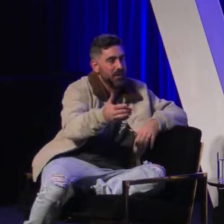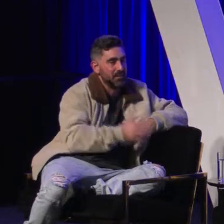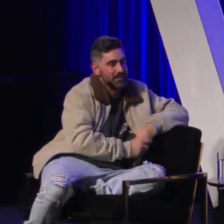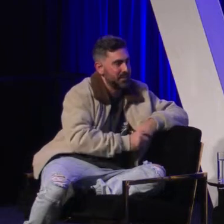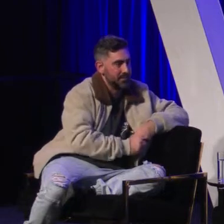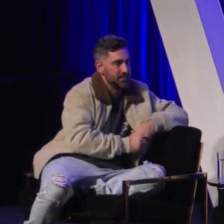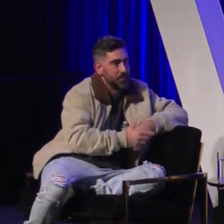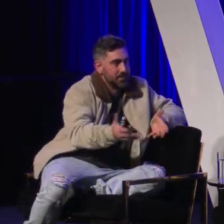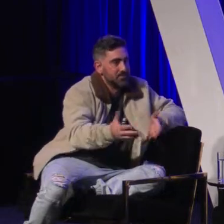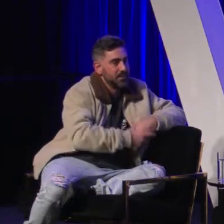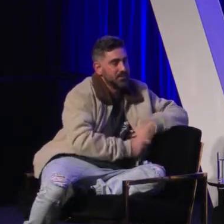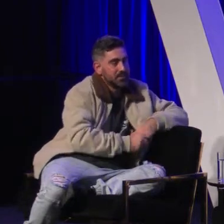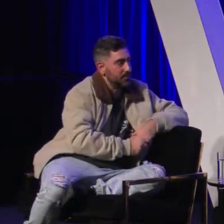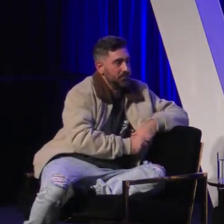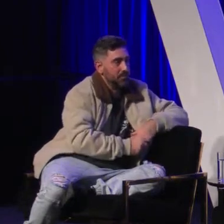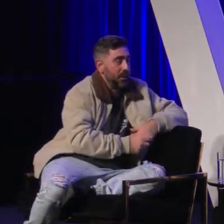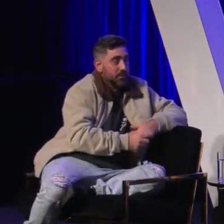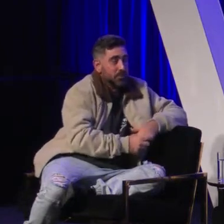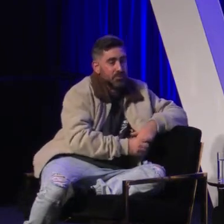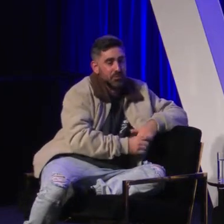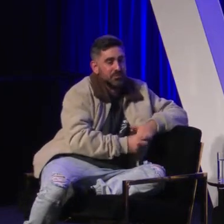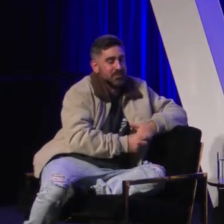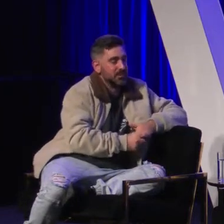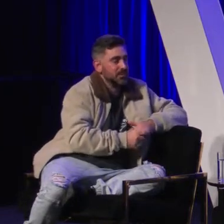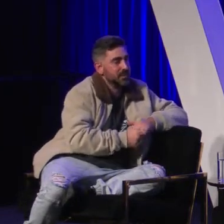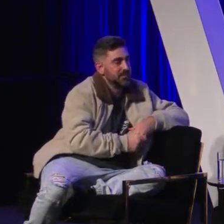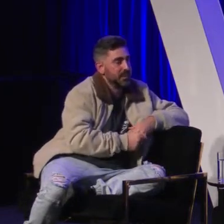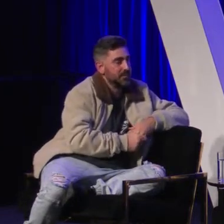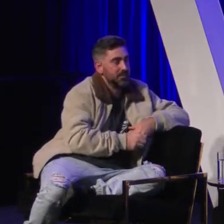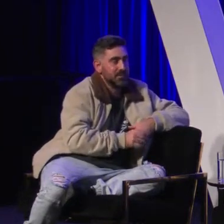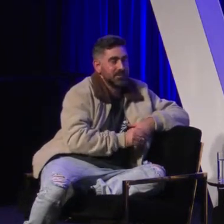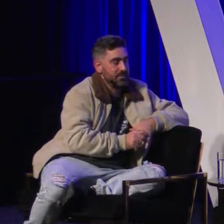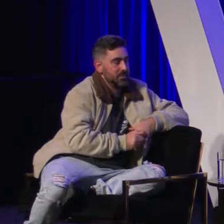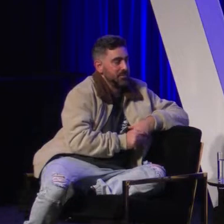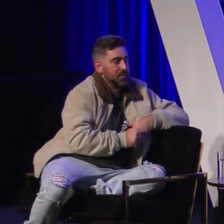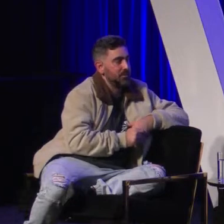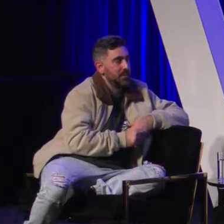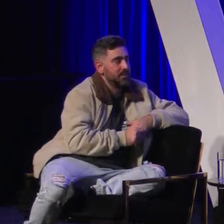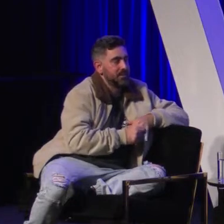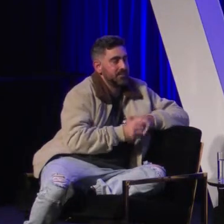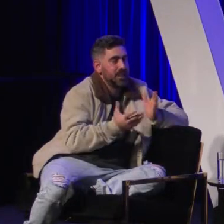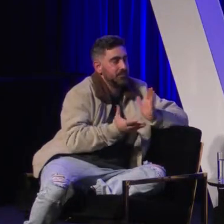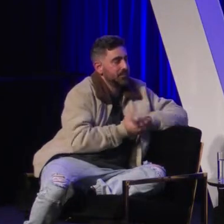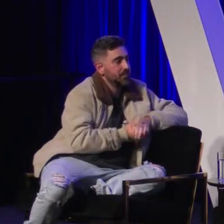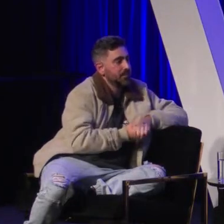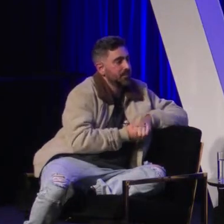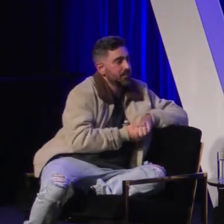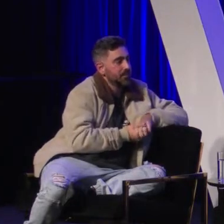like yeah, going and buying the book or downloading the song? Yeah, you don't have to go to the Archibald